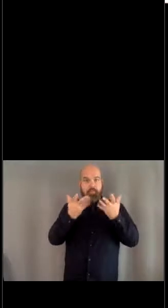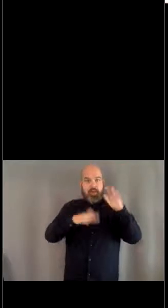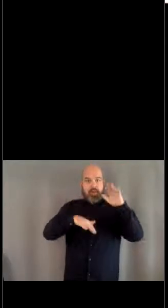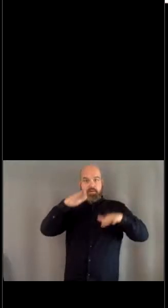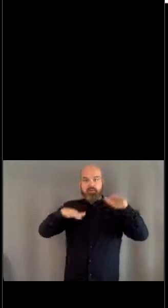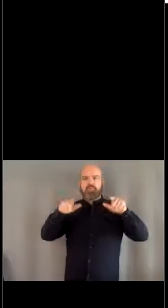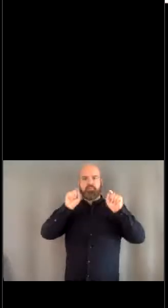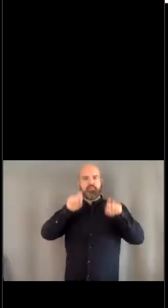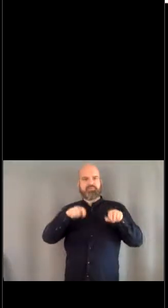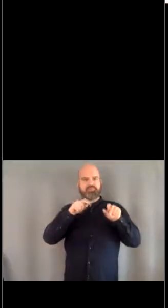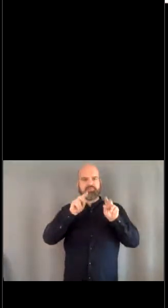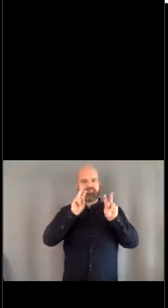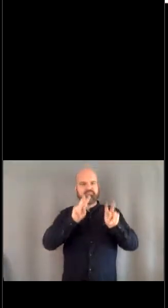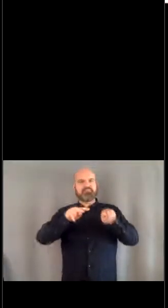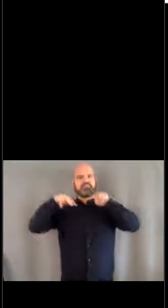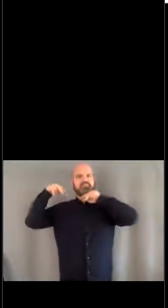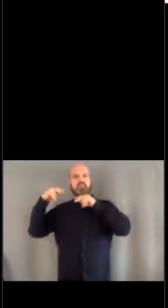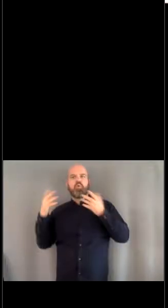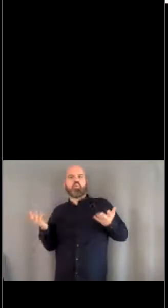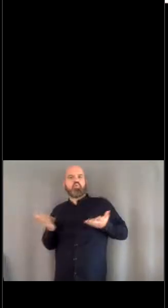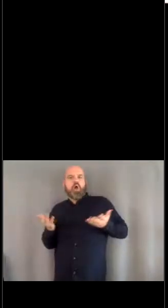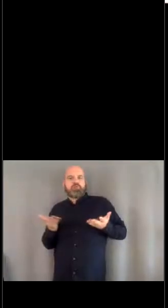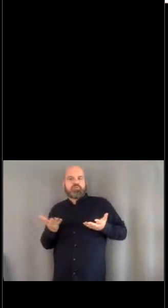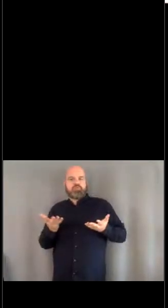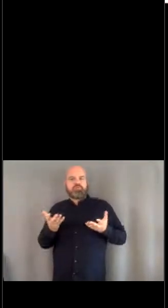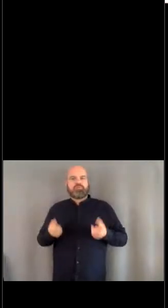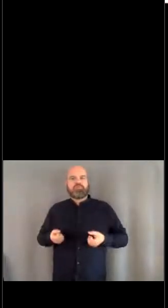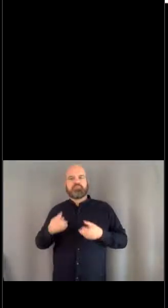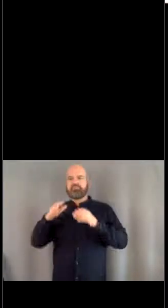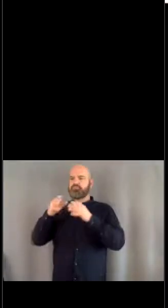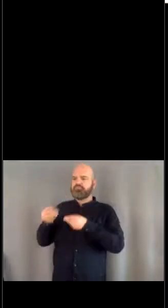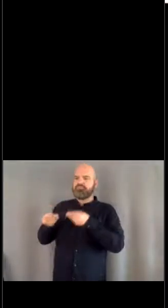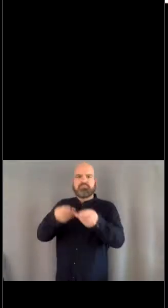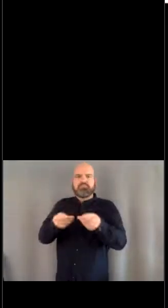When people want to participate, their needs and expenses go way up,